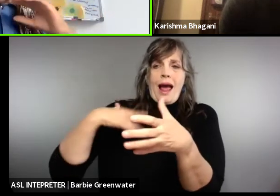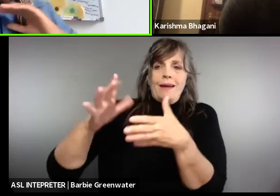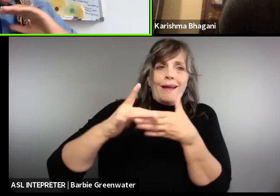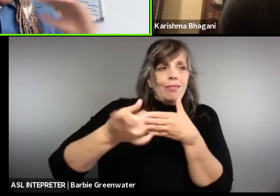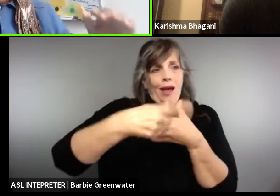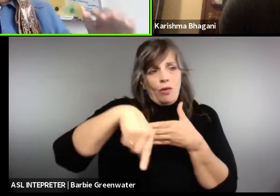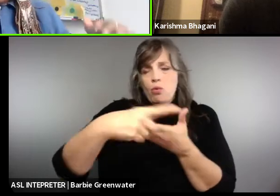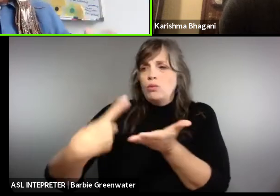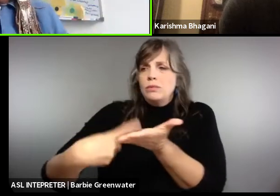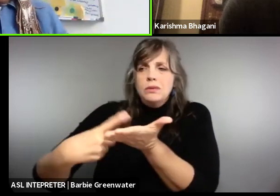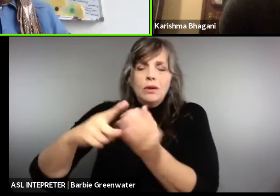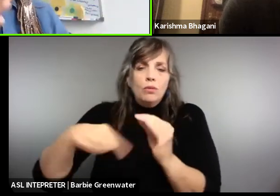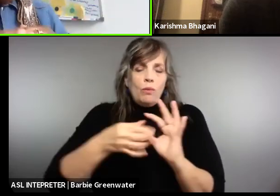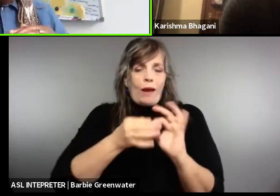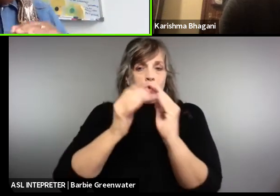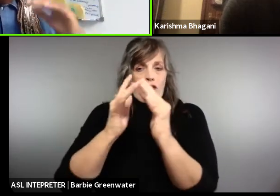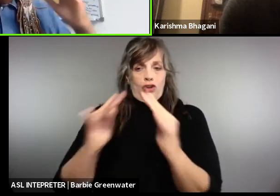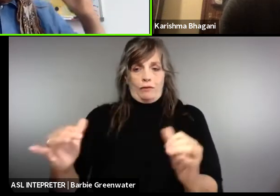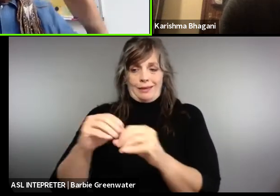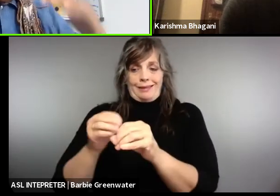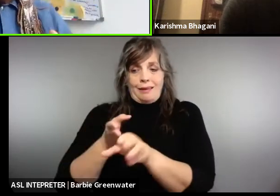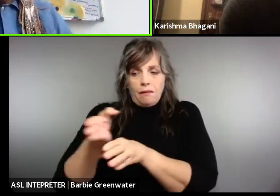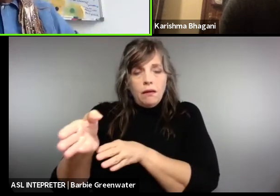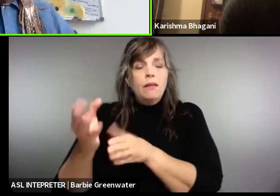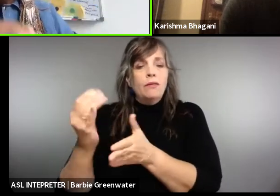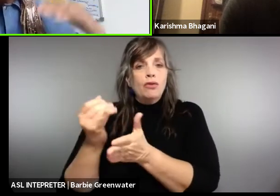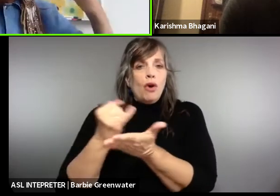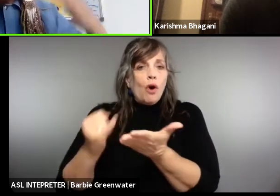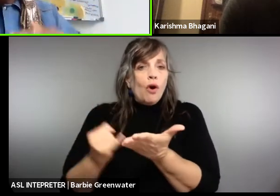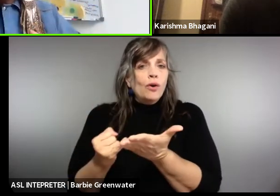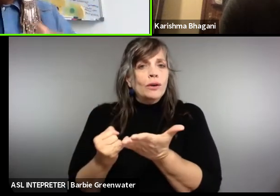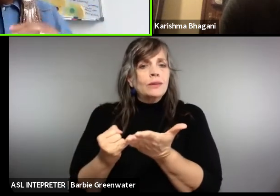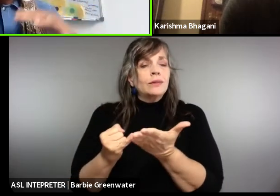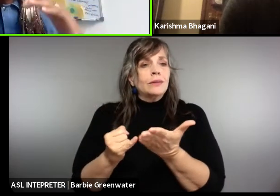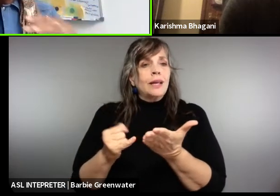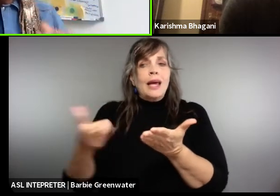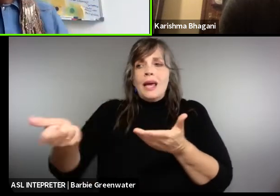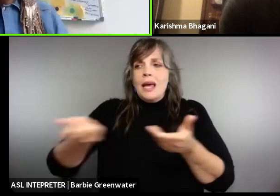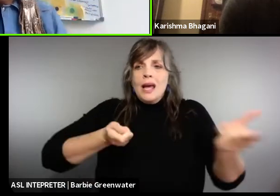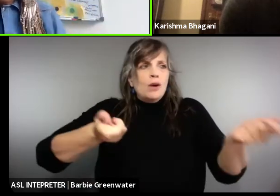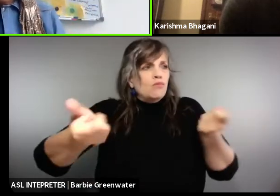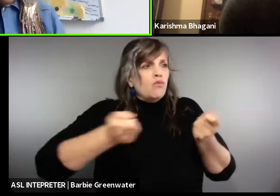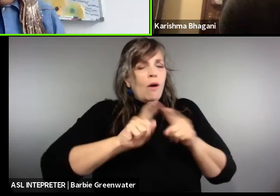And he is really dynamic, he is cross cutting. He brought in so many different voices. There was no artist that could say